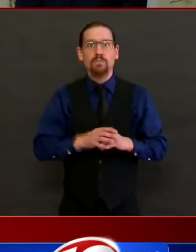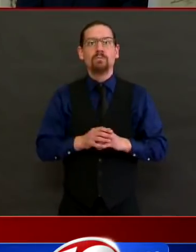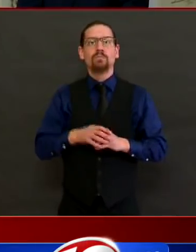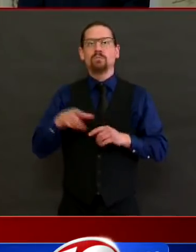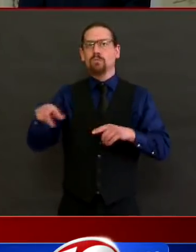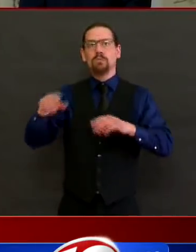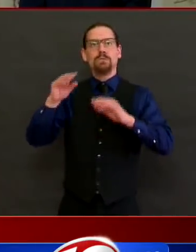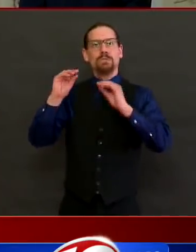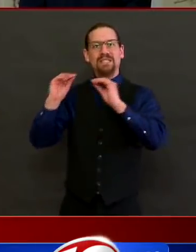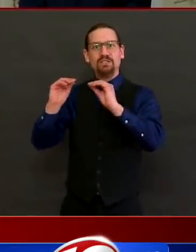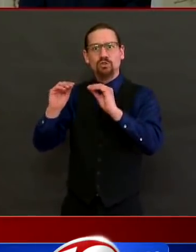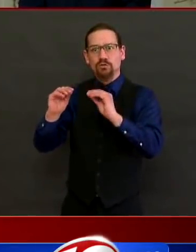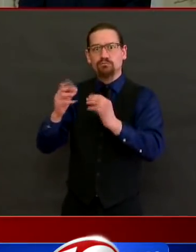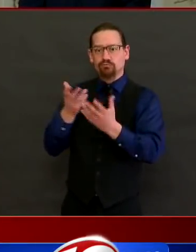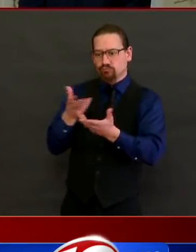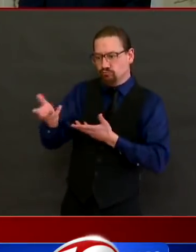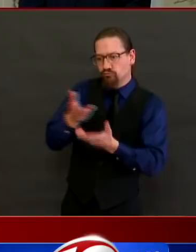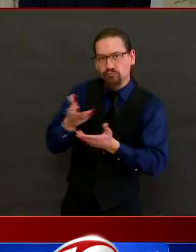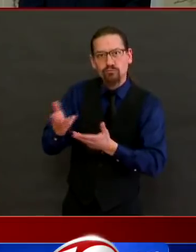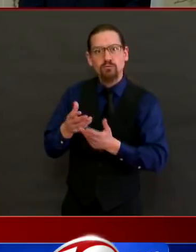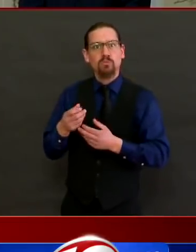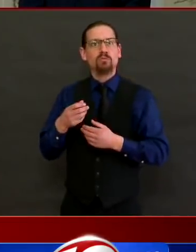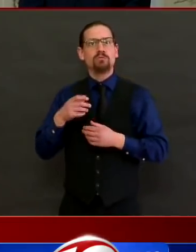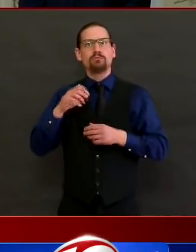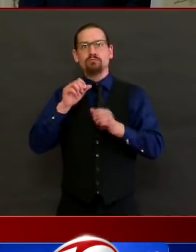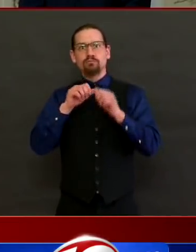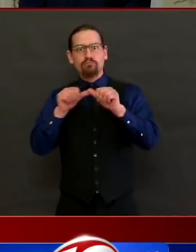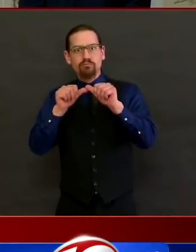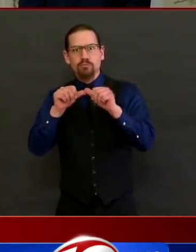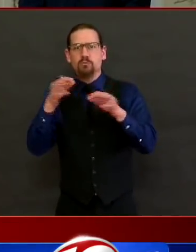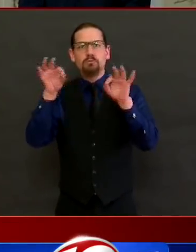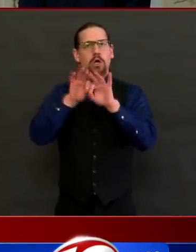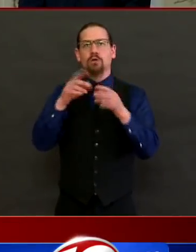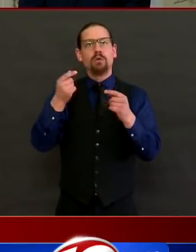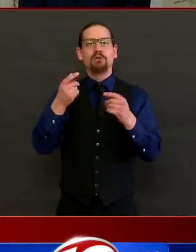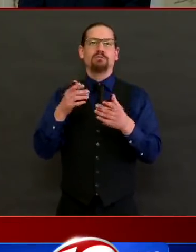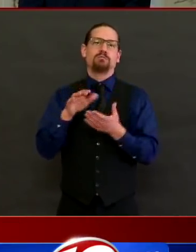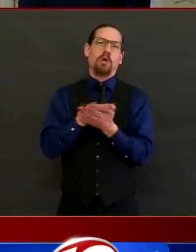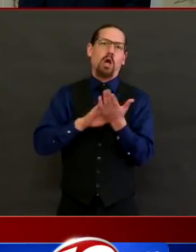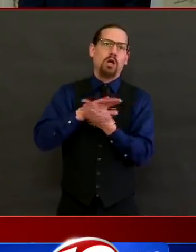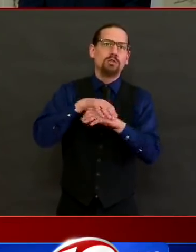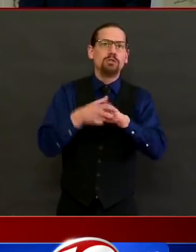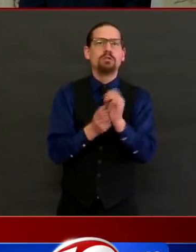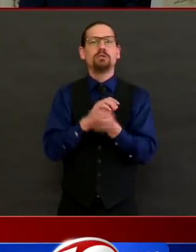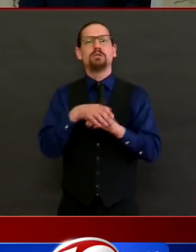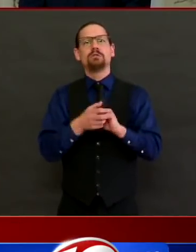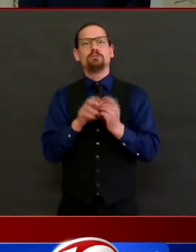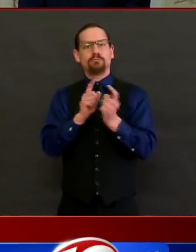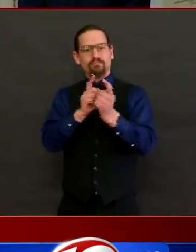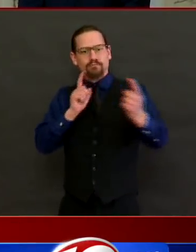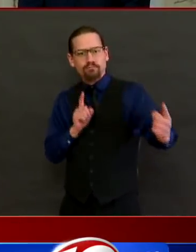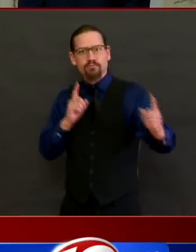INCLUDING YOU AND THOSE OF YOU HAVE -- WHO HAVE BEEN STAYING AT